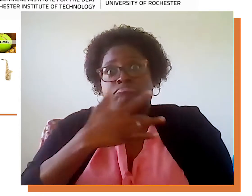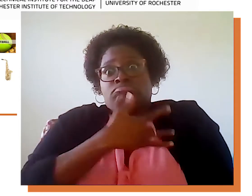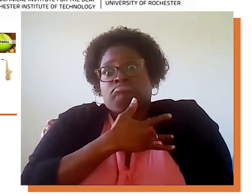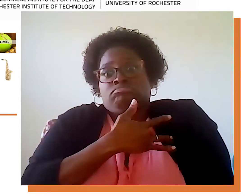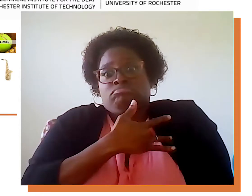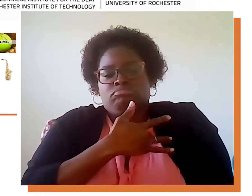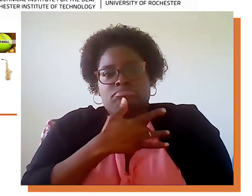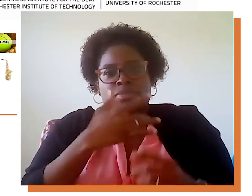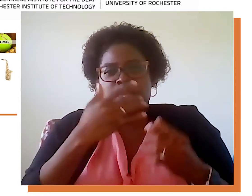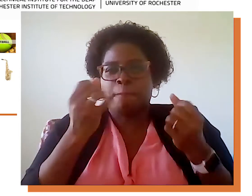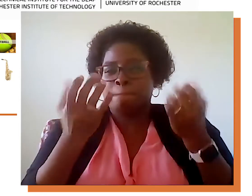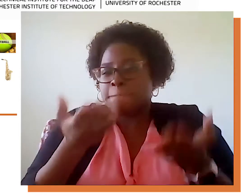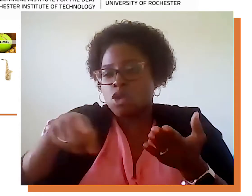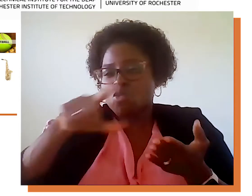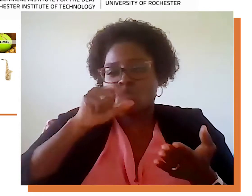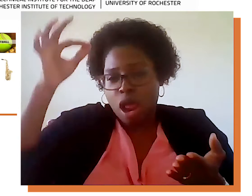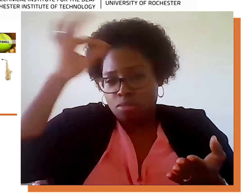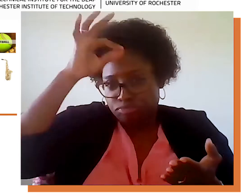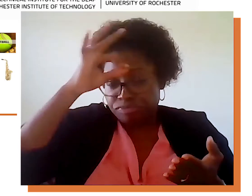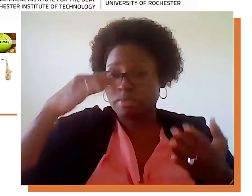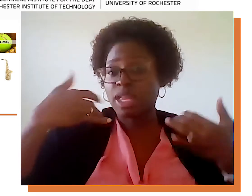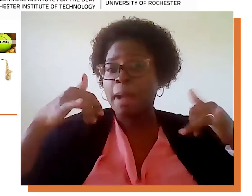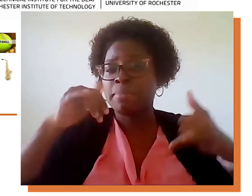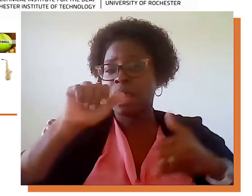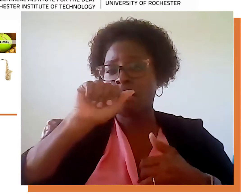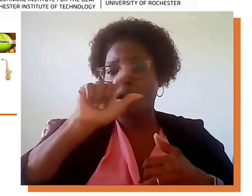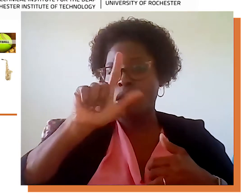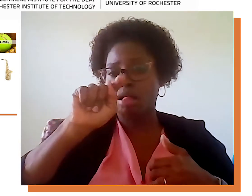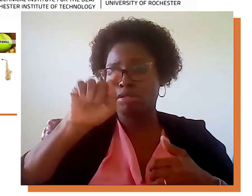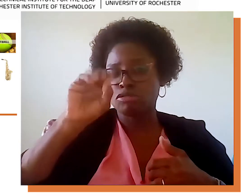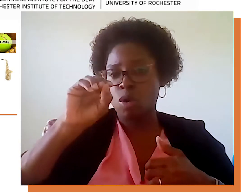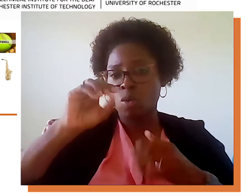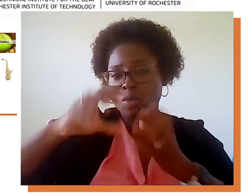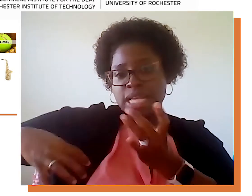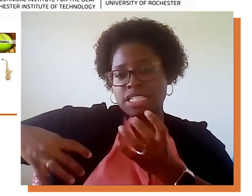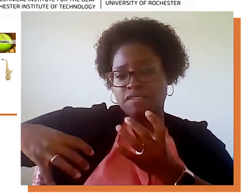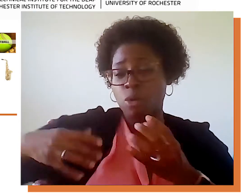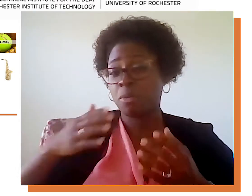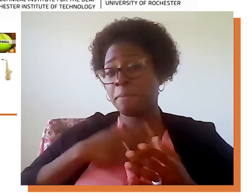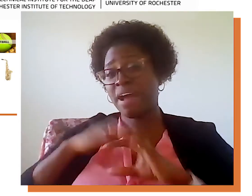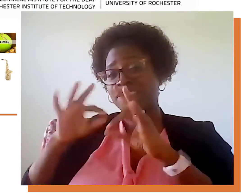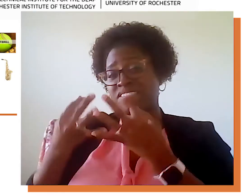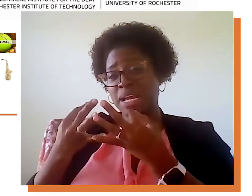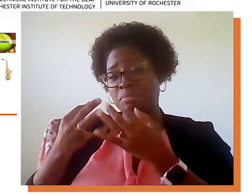And really, one thing that you may not realize but I played the alto sax.